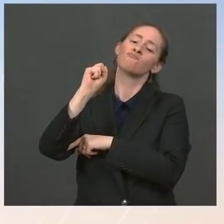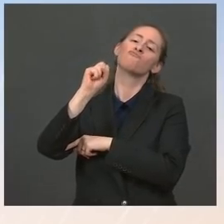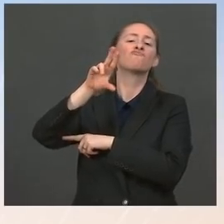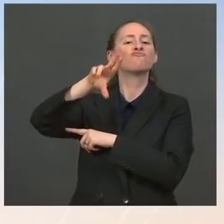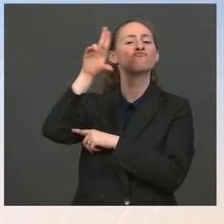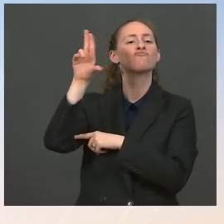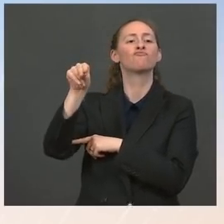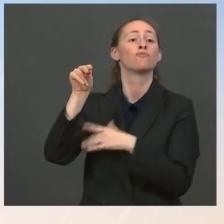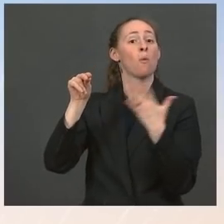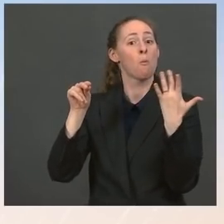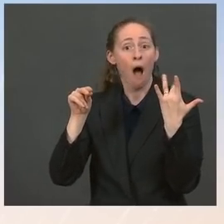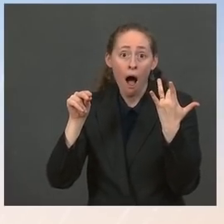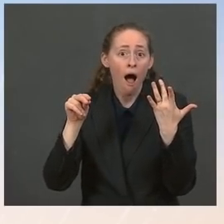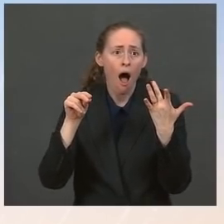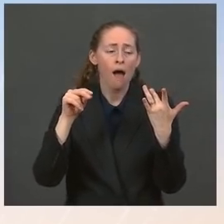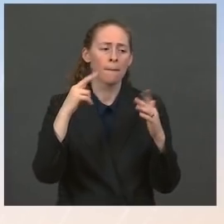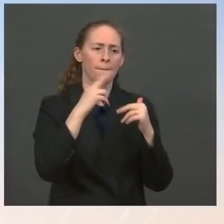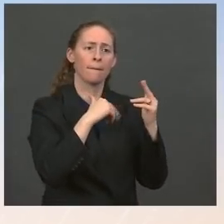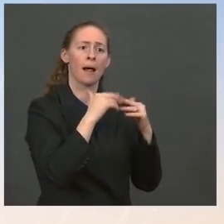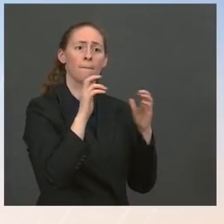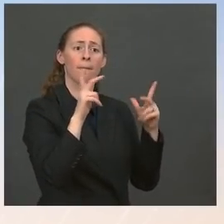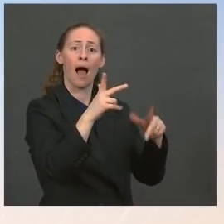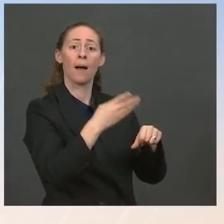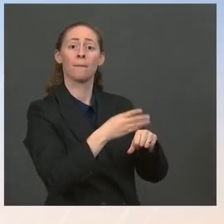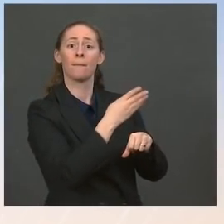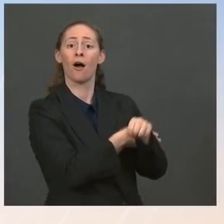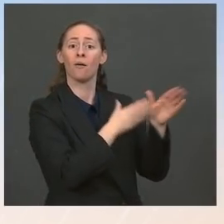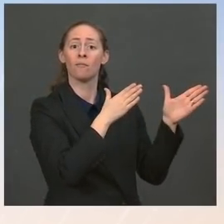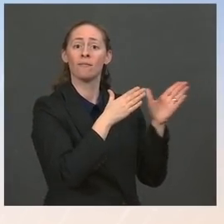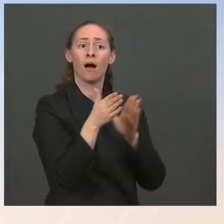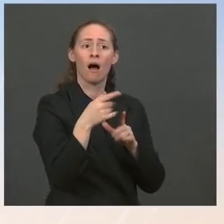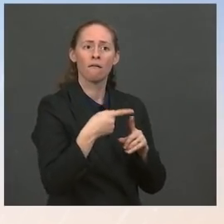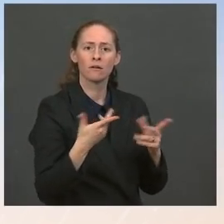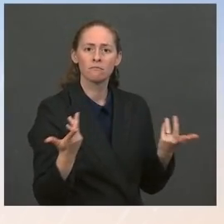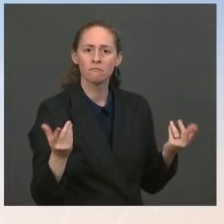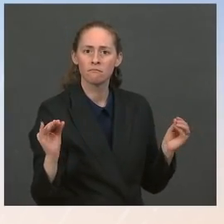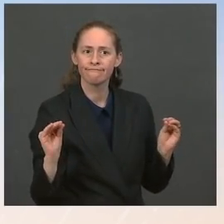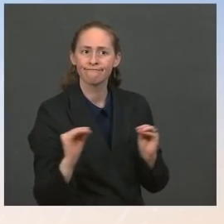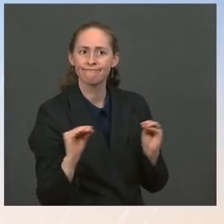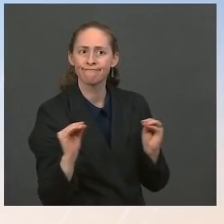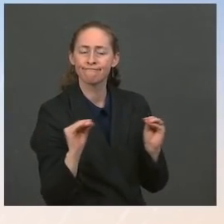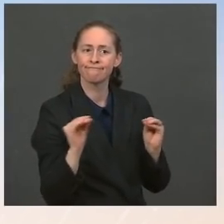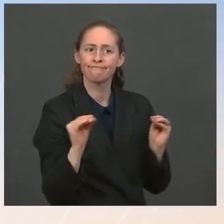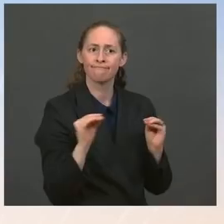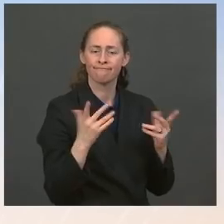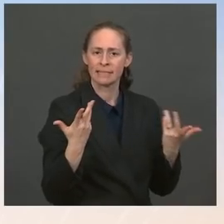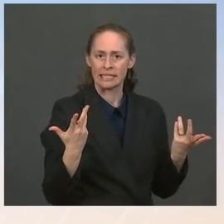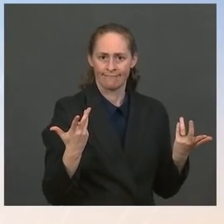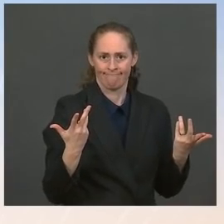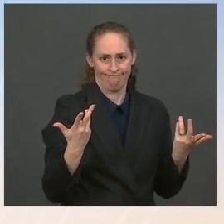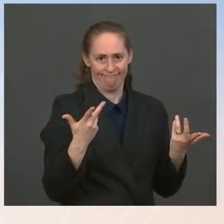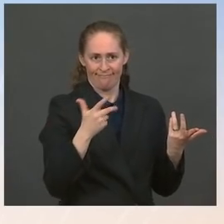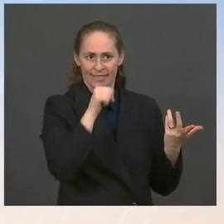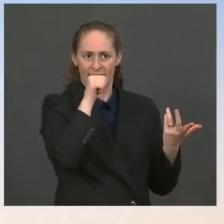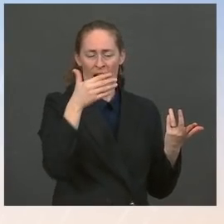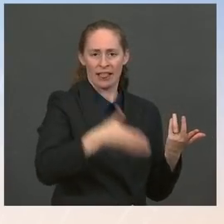there is no margin among Democrats -- really just a couple of votes -- that you could possibly lose in the House, none in the Senate.